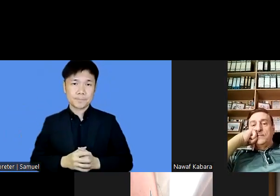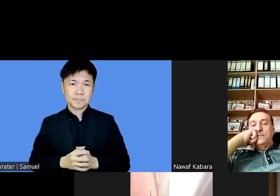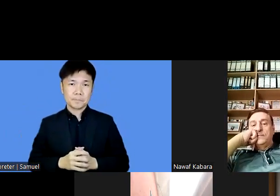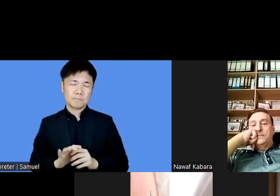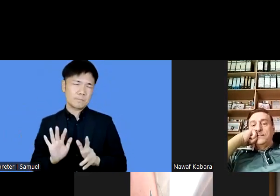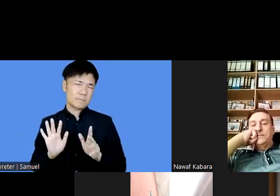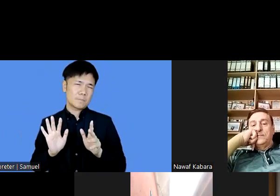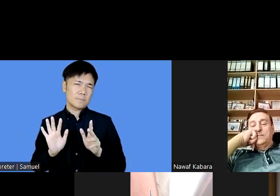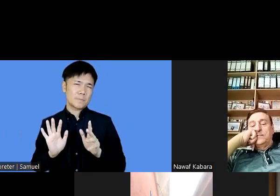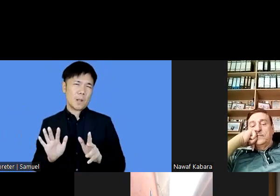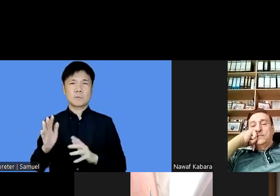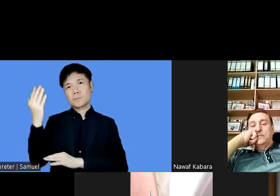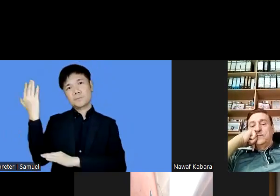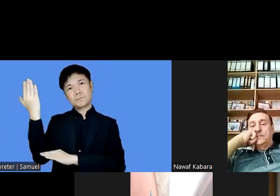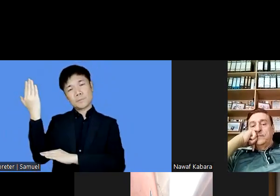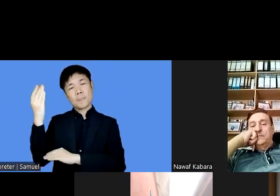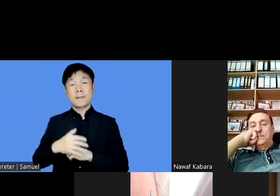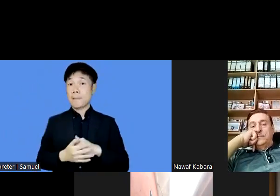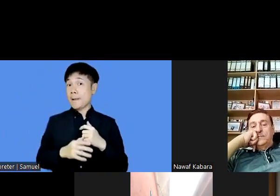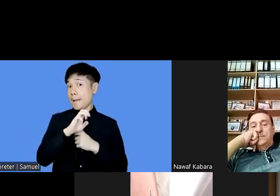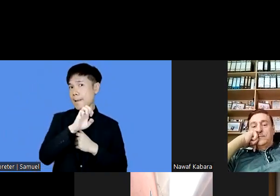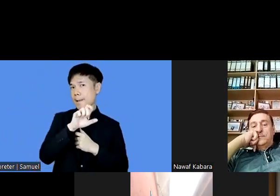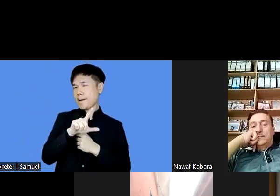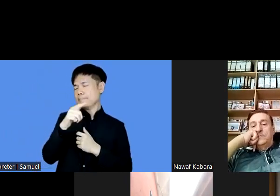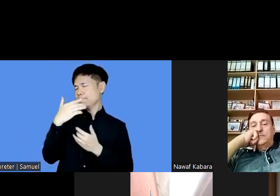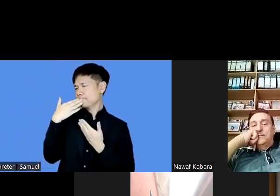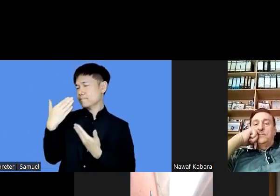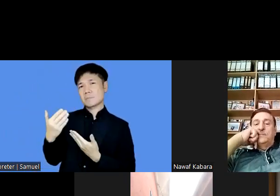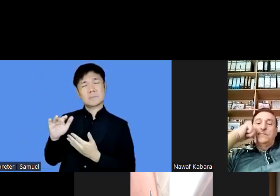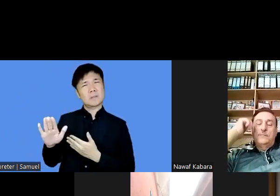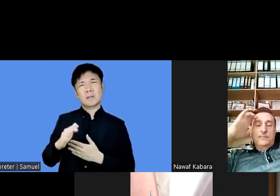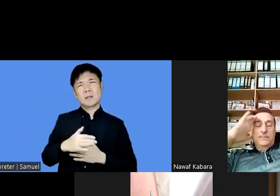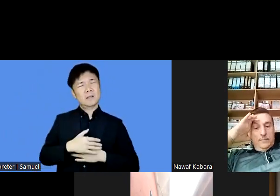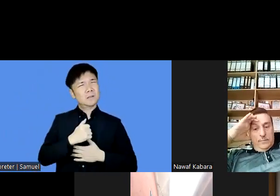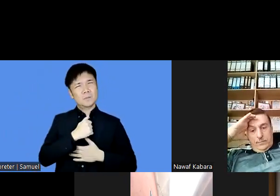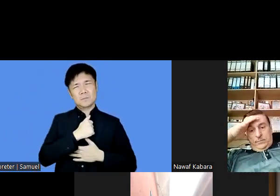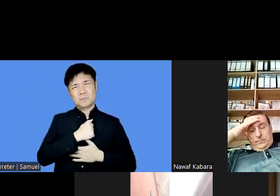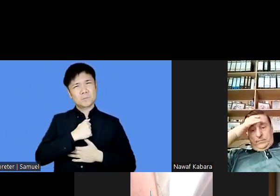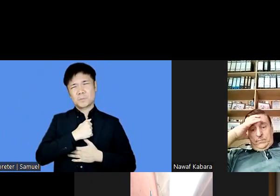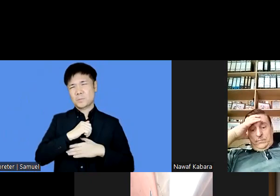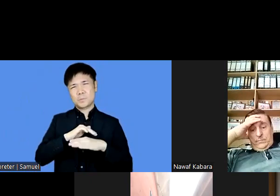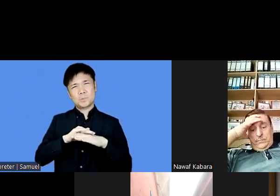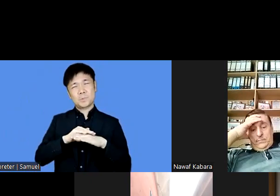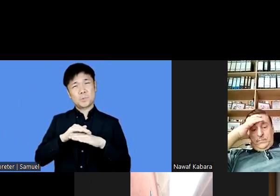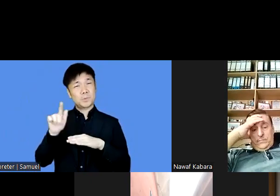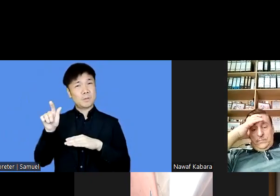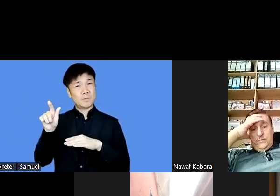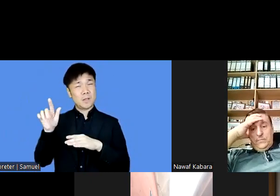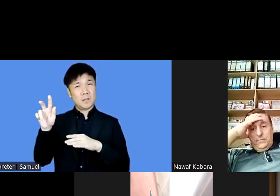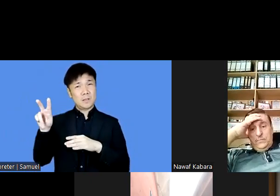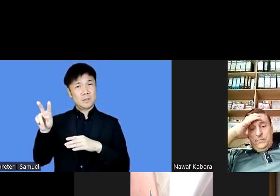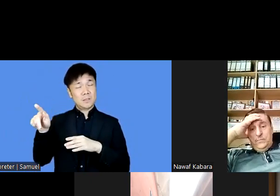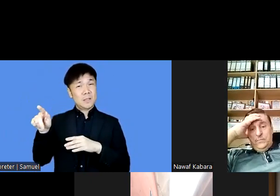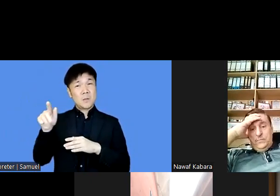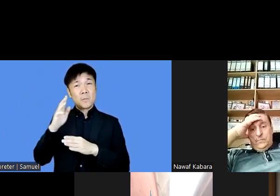I'm sorry to hear what happened to our colleague, the person from the disability movement in